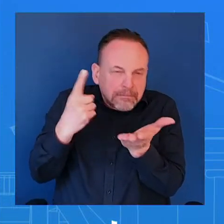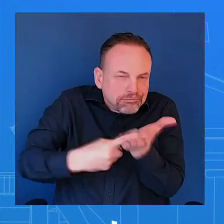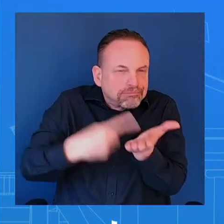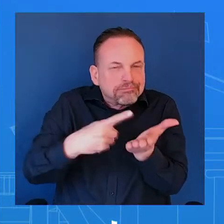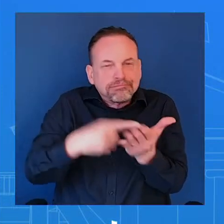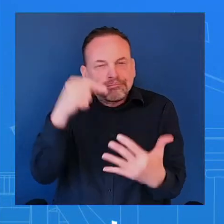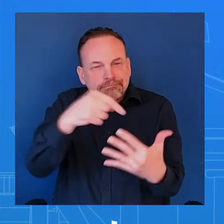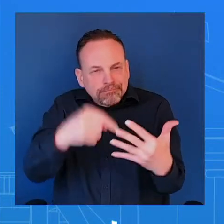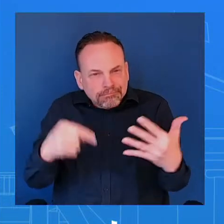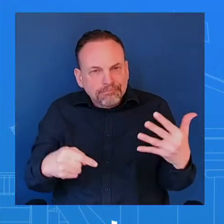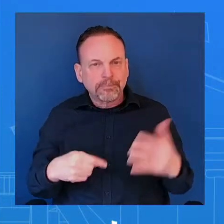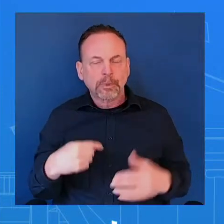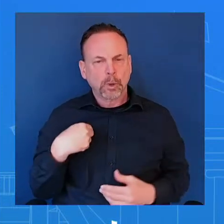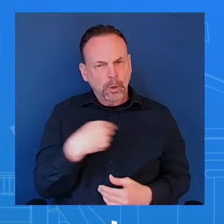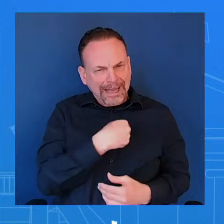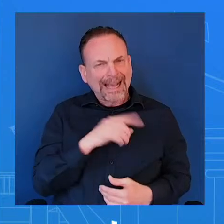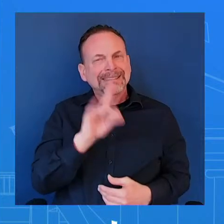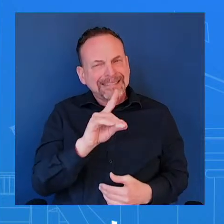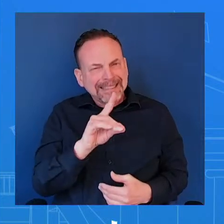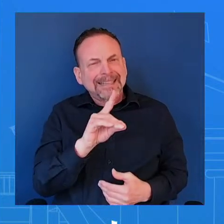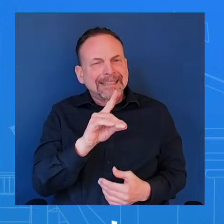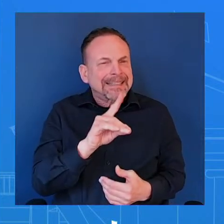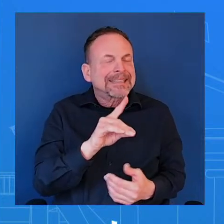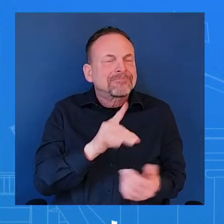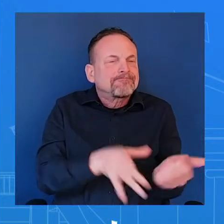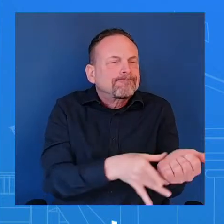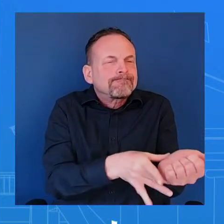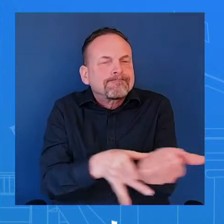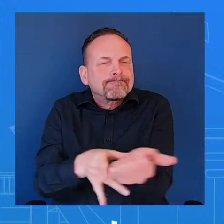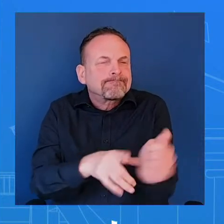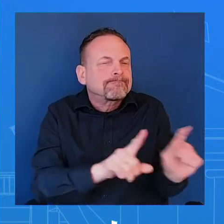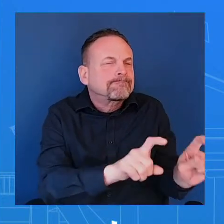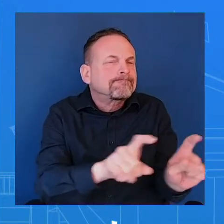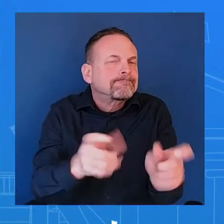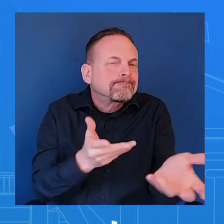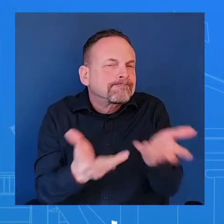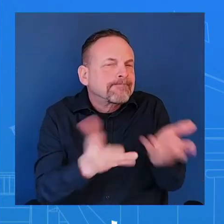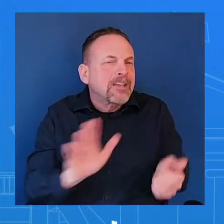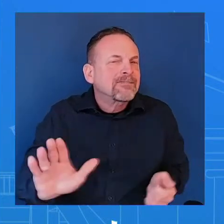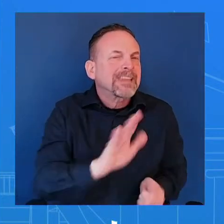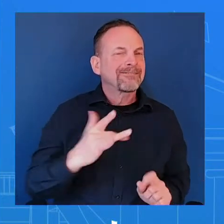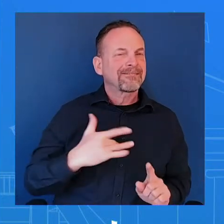for many in the Arab and Muslim communities. The President also expressed his commitment to continue